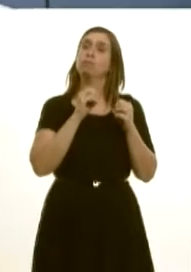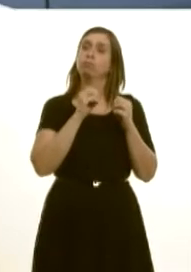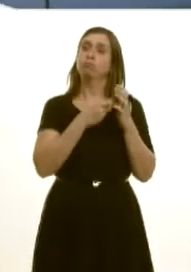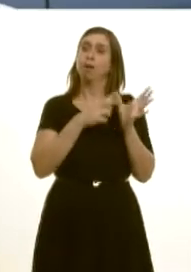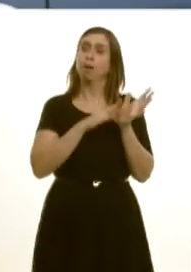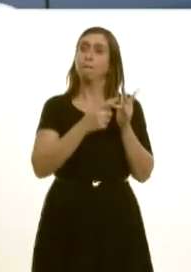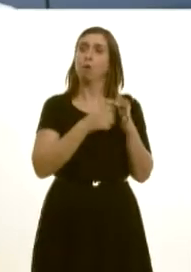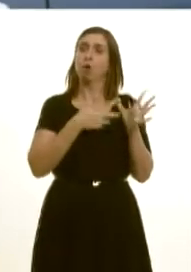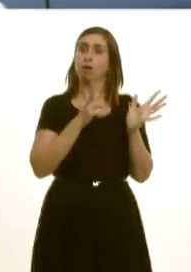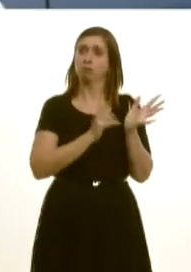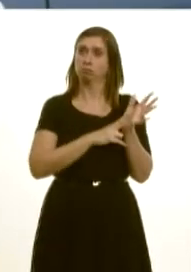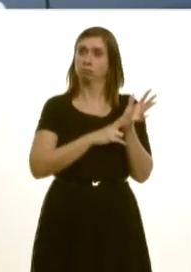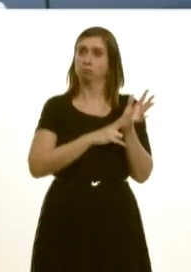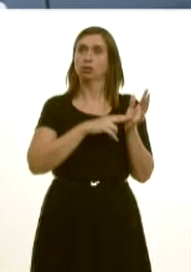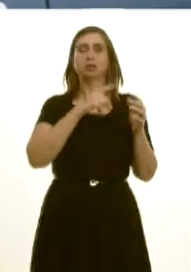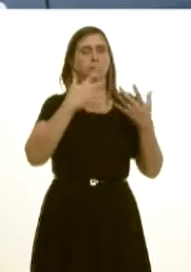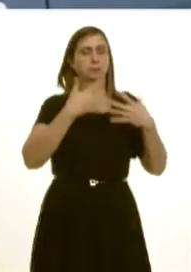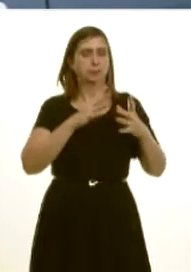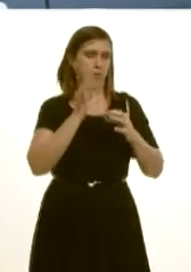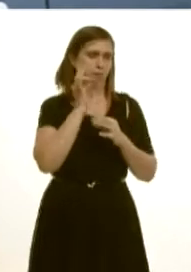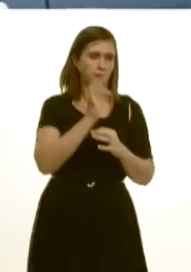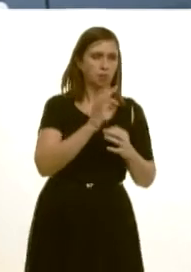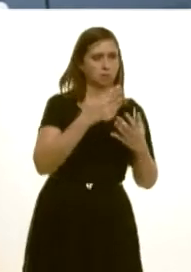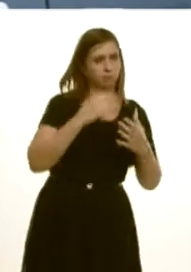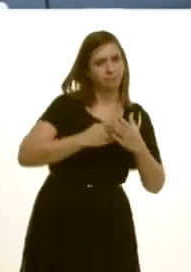advisory board yesterday called for the creation of an urban development corporation to ensure